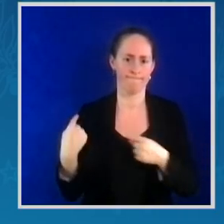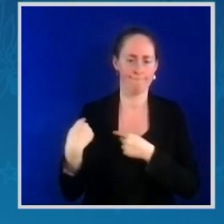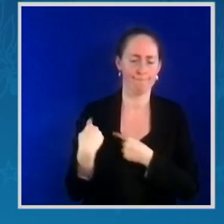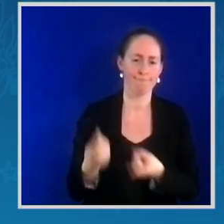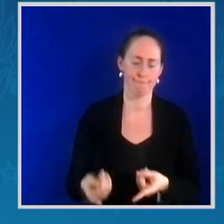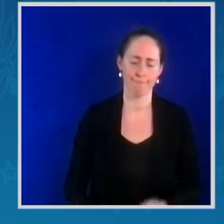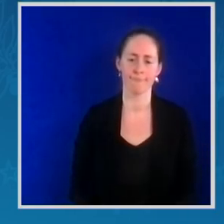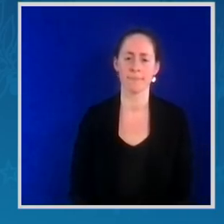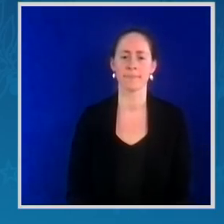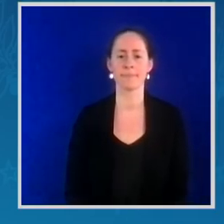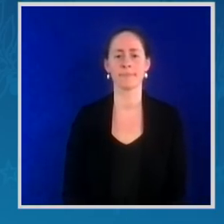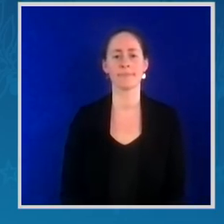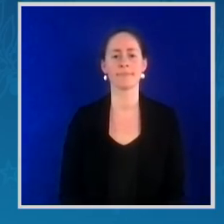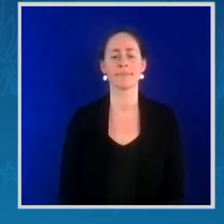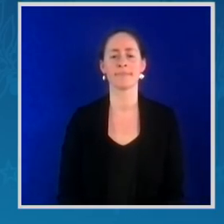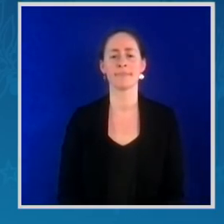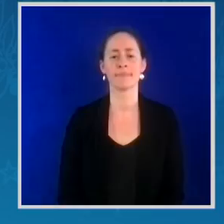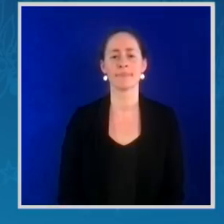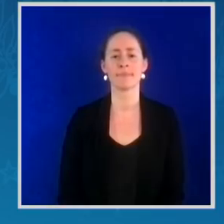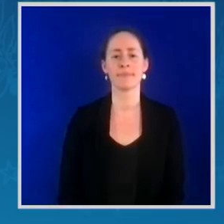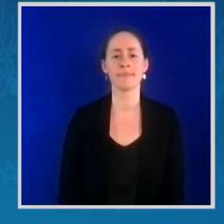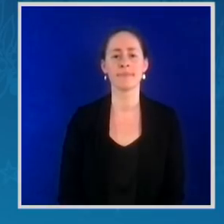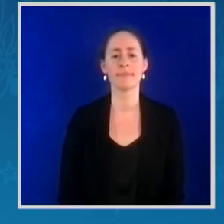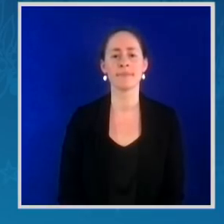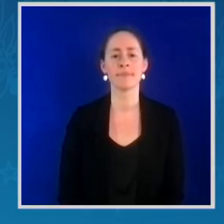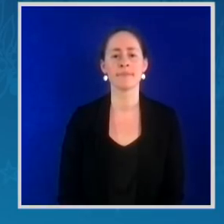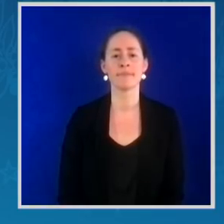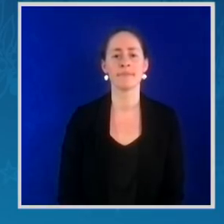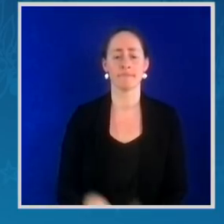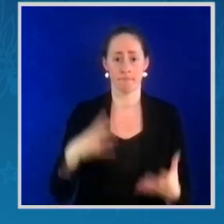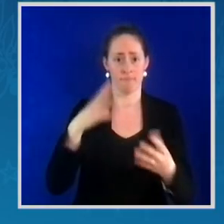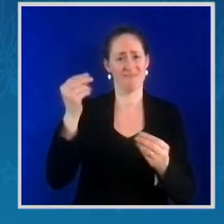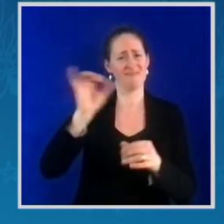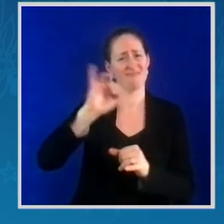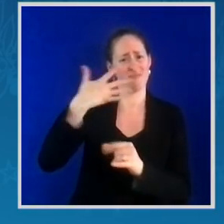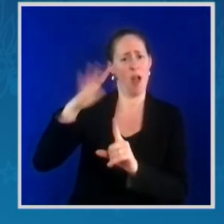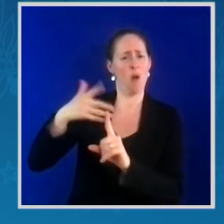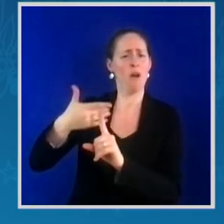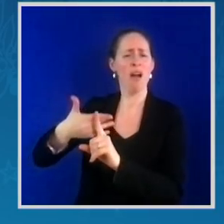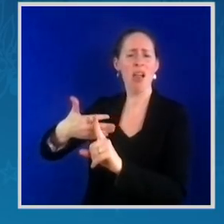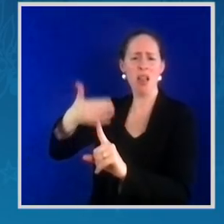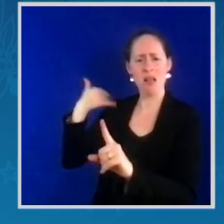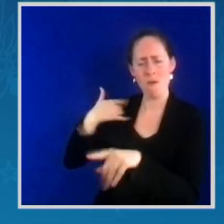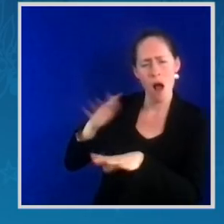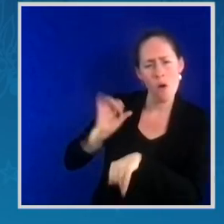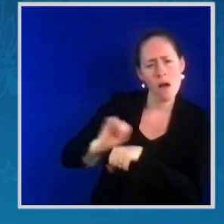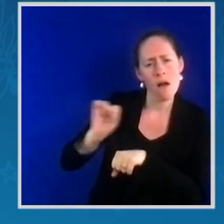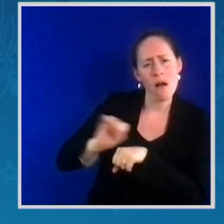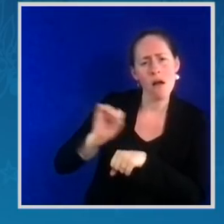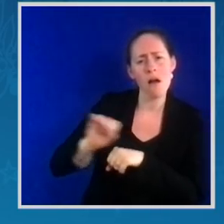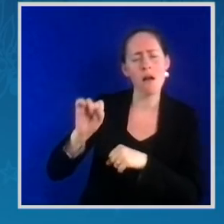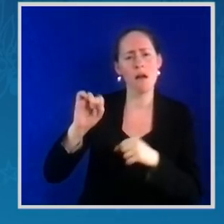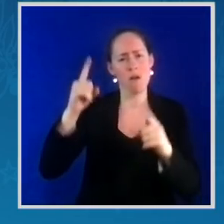that we have been doing for the last couple of months to meet with people who range from CEOs